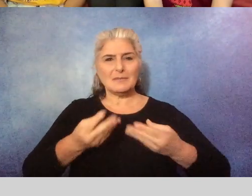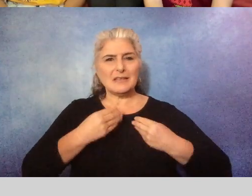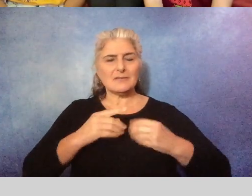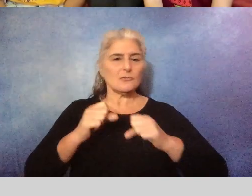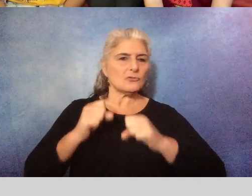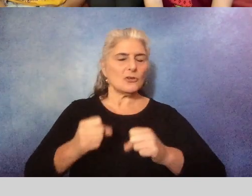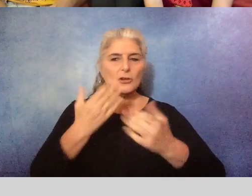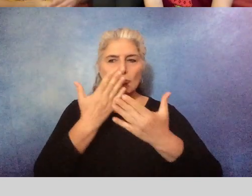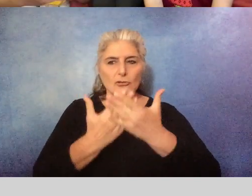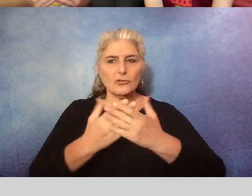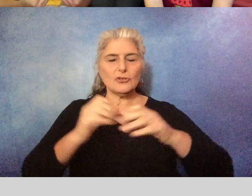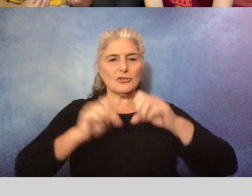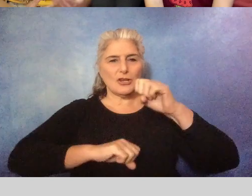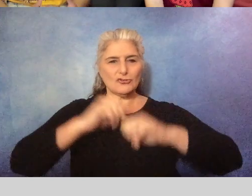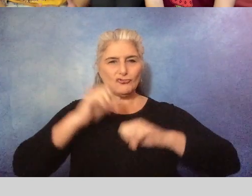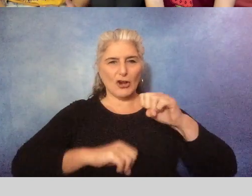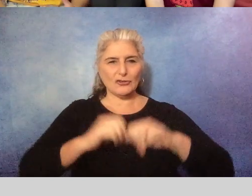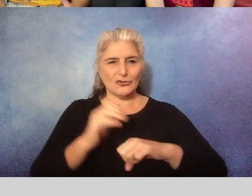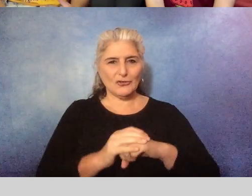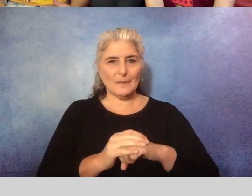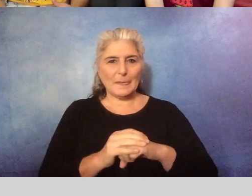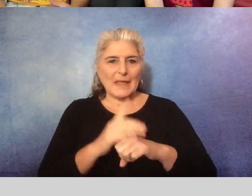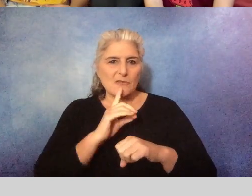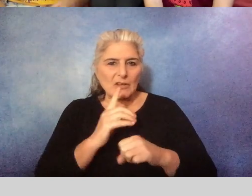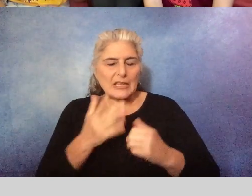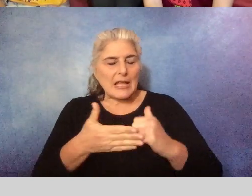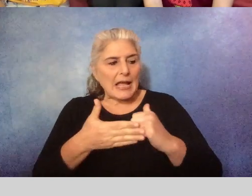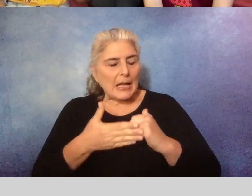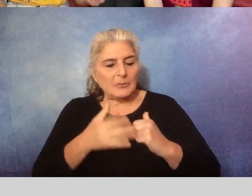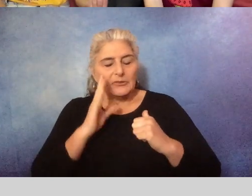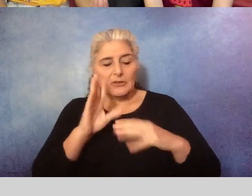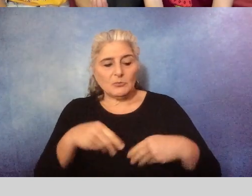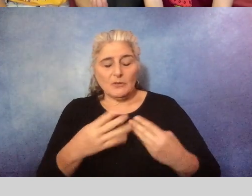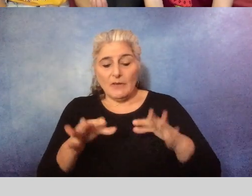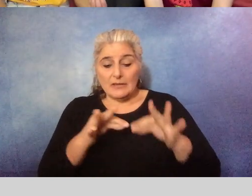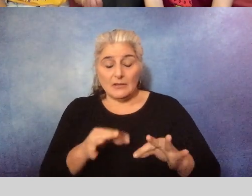So it defines, elements from the smallest things